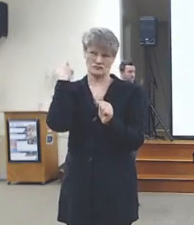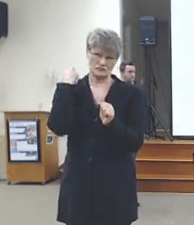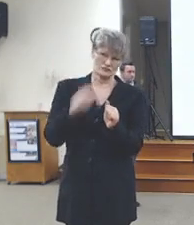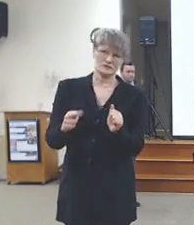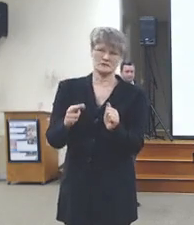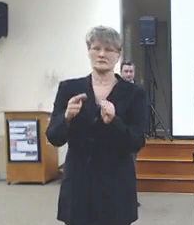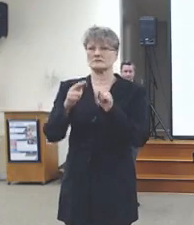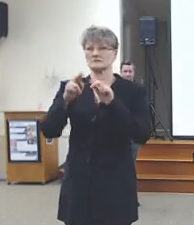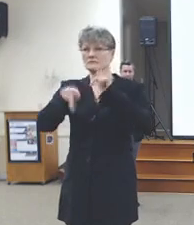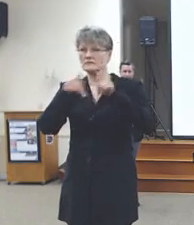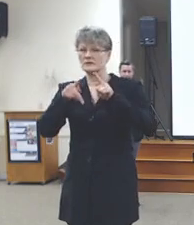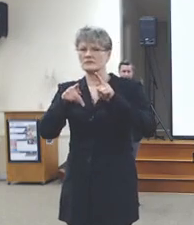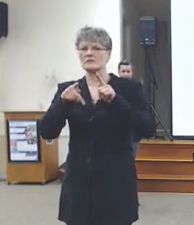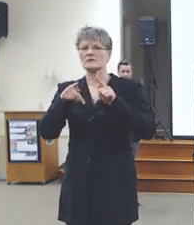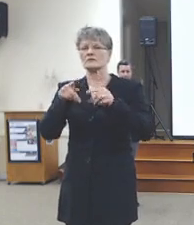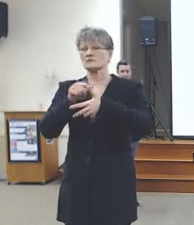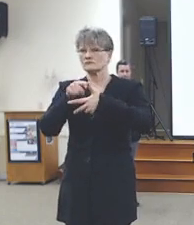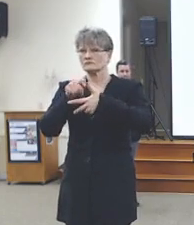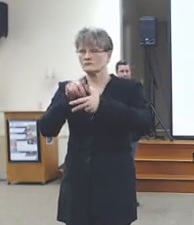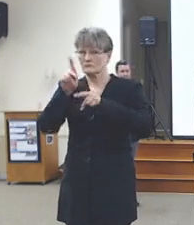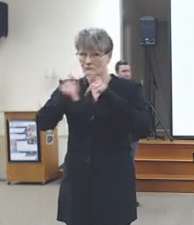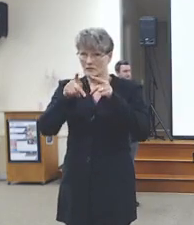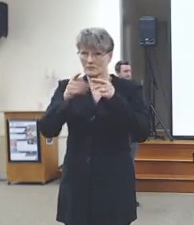who have had exposure to a case of COVID-19,